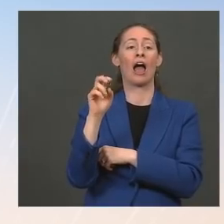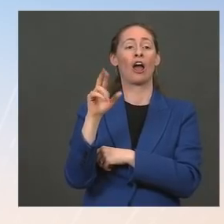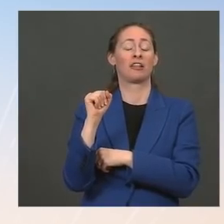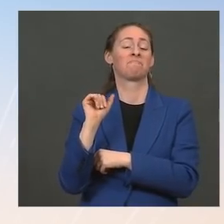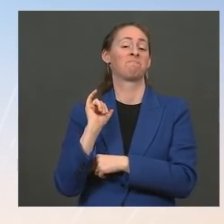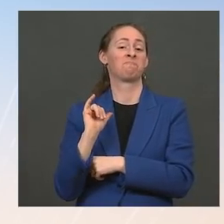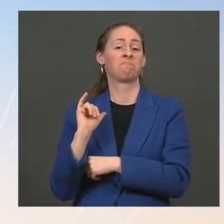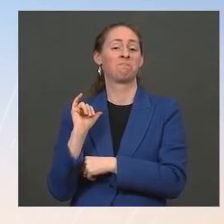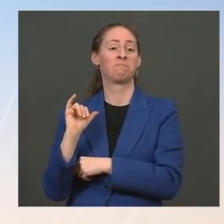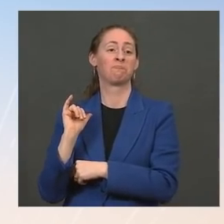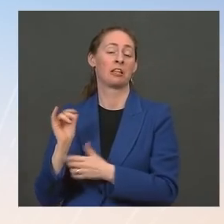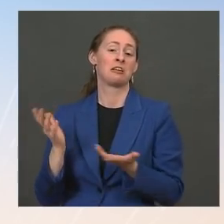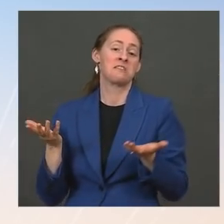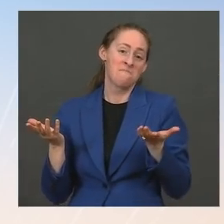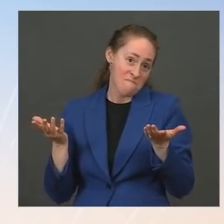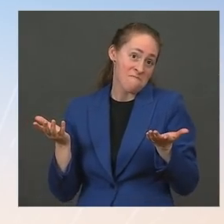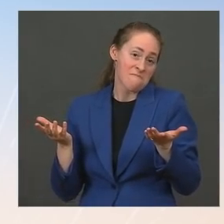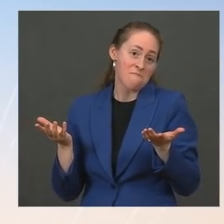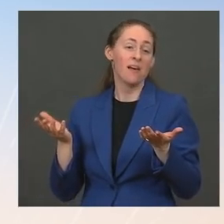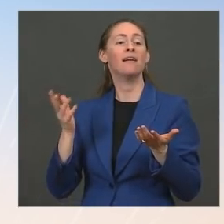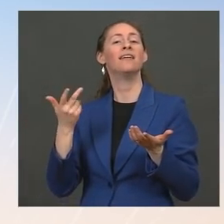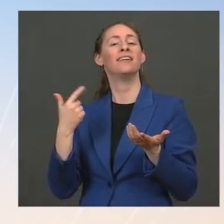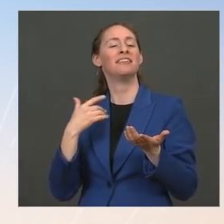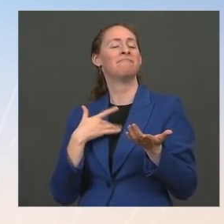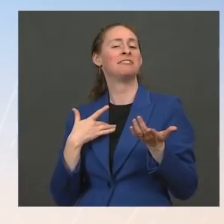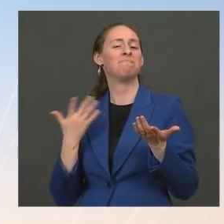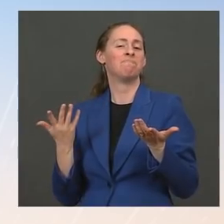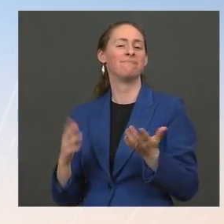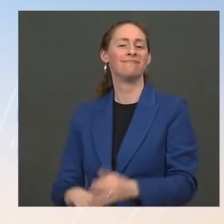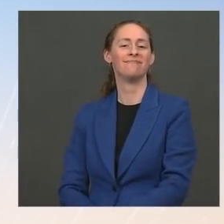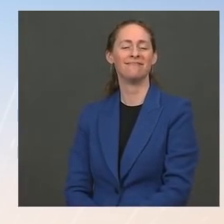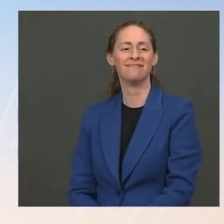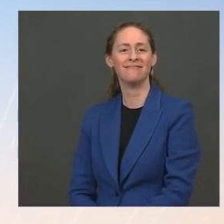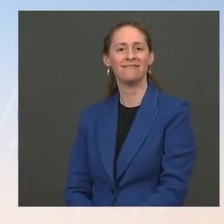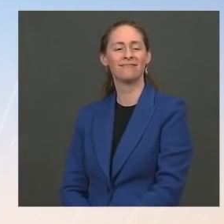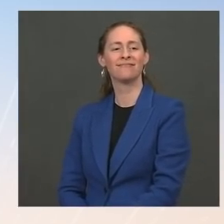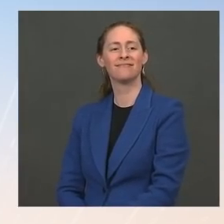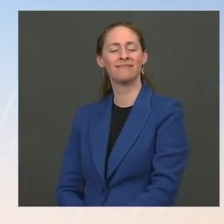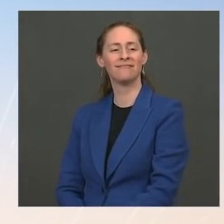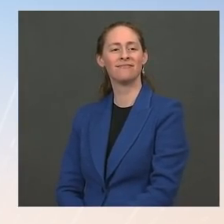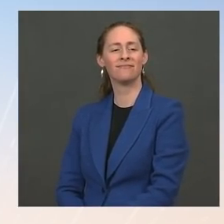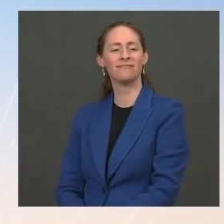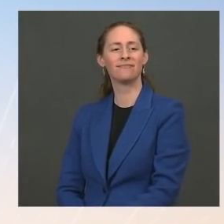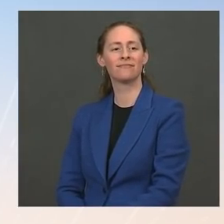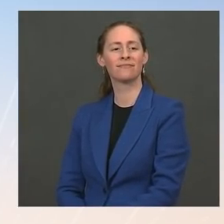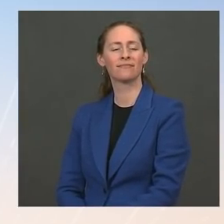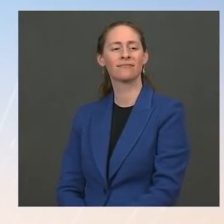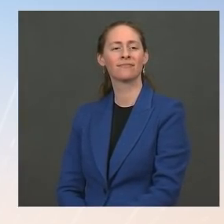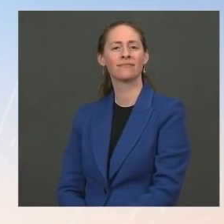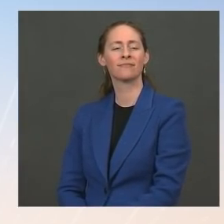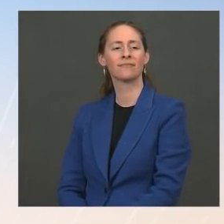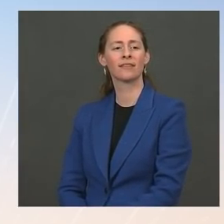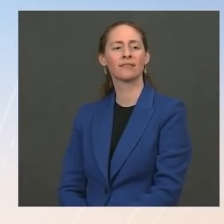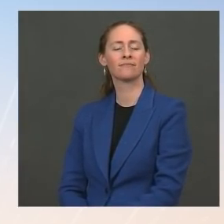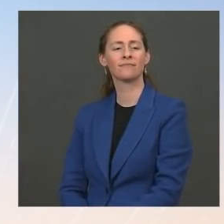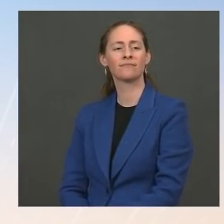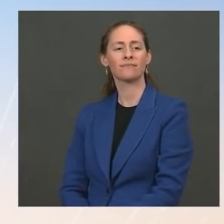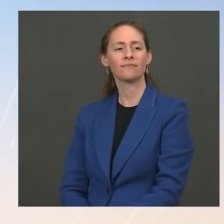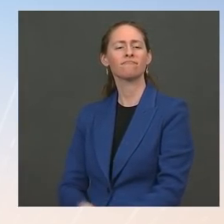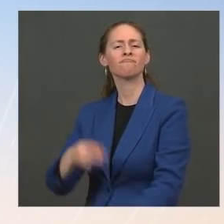The Press: Thank you, Jen. Before Joe Biden was President, he said that COVID travel restrictions on foreign countries were "hysterical xenophobia" and "fearmongering."